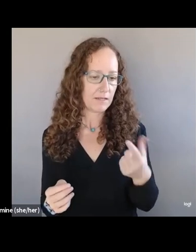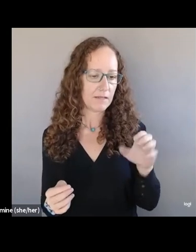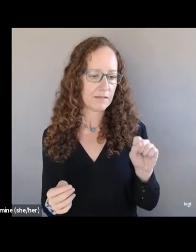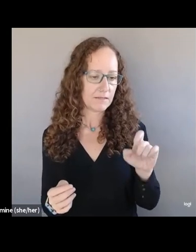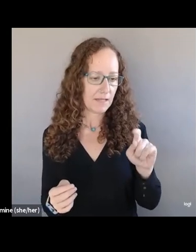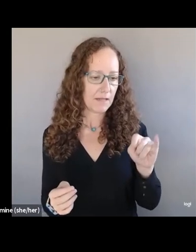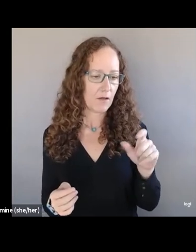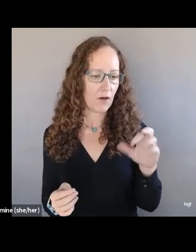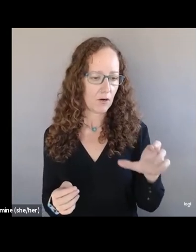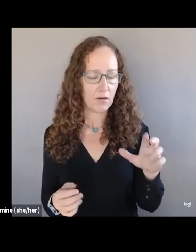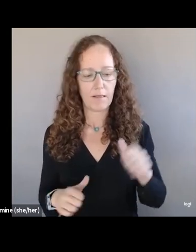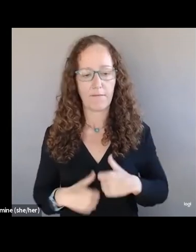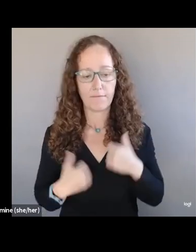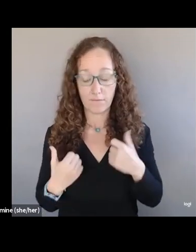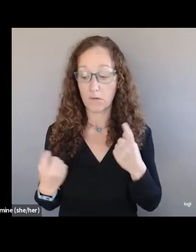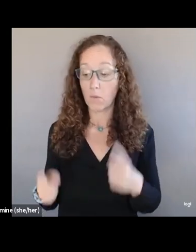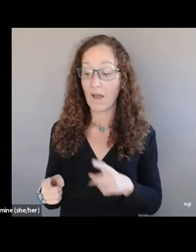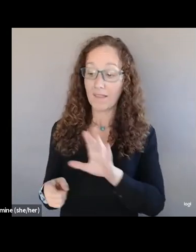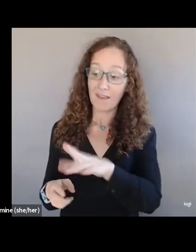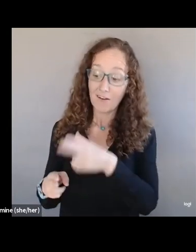of colonization, that have been the backbone of this settler